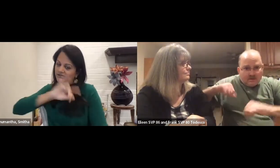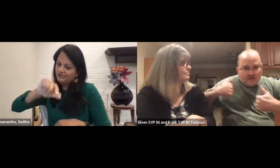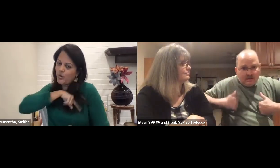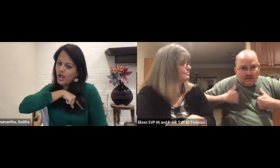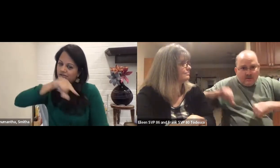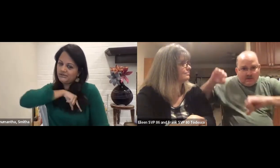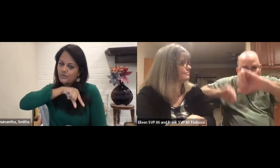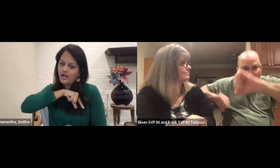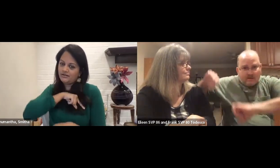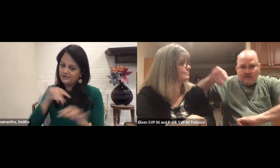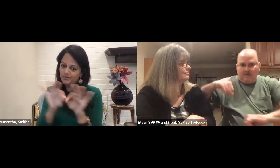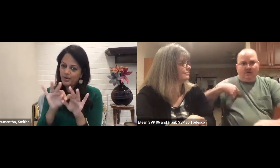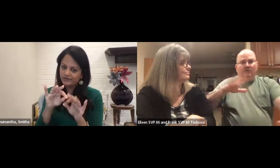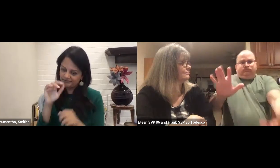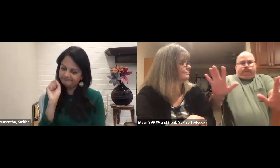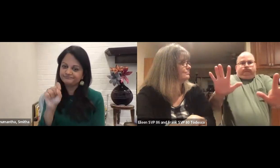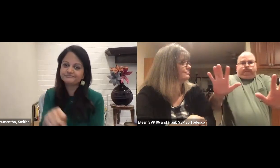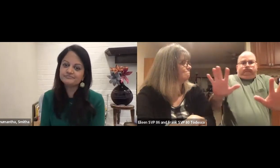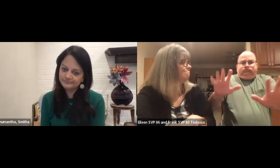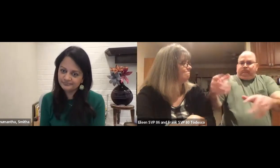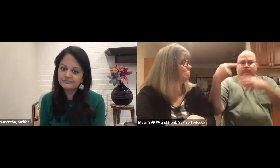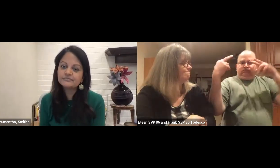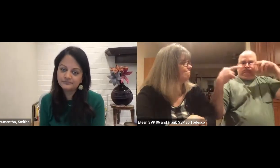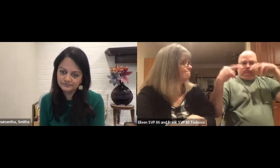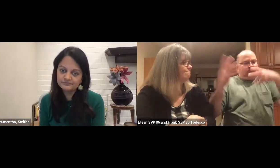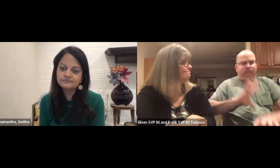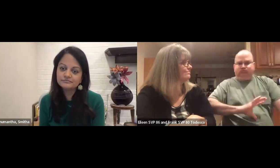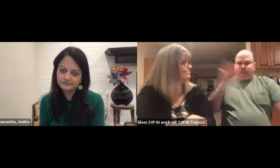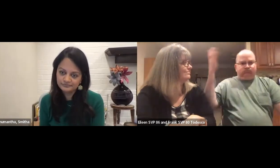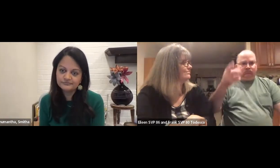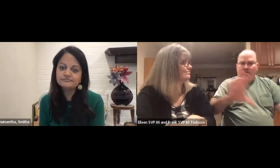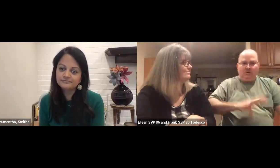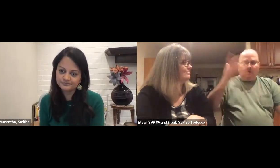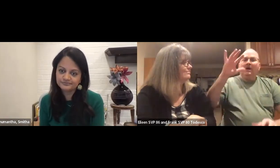I'm not comfortable bathing my mother. Yes. It's the quality of life that's important.